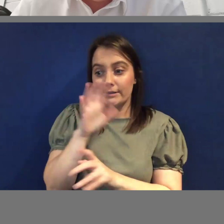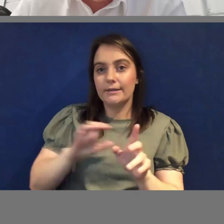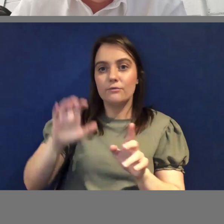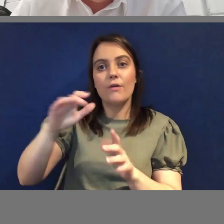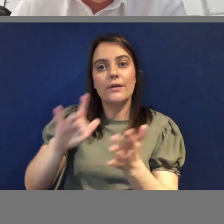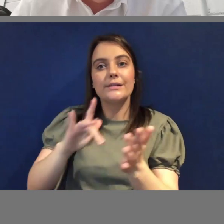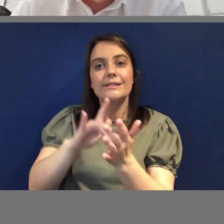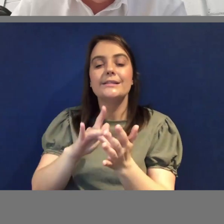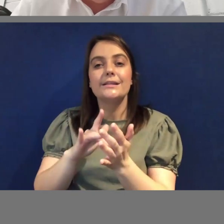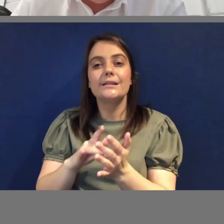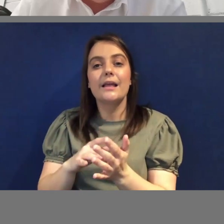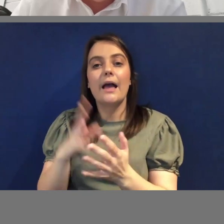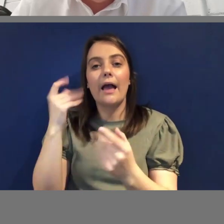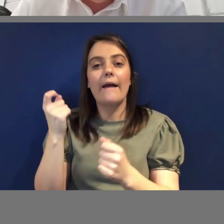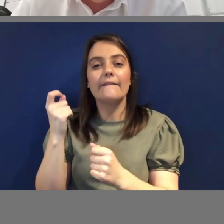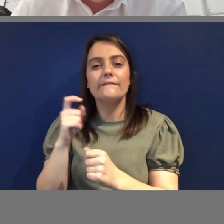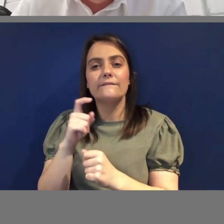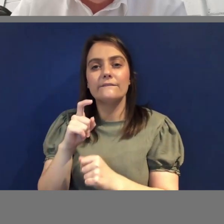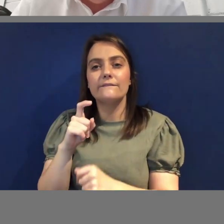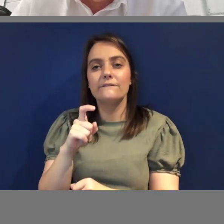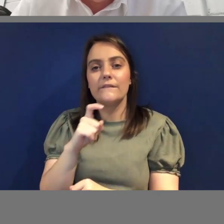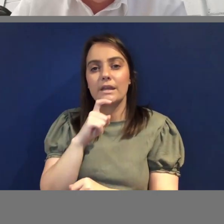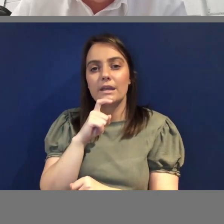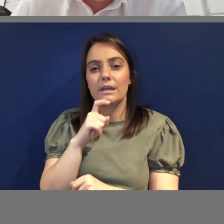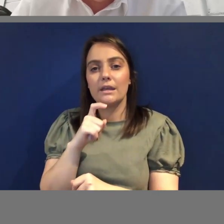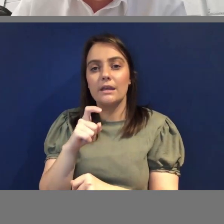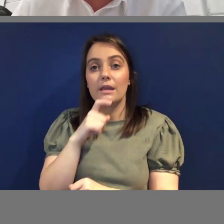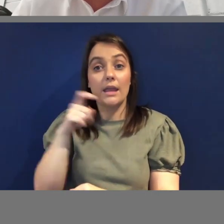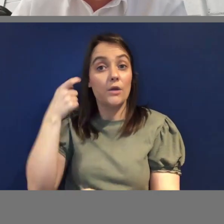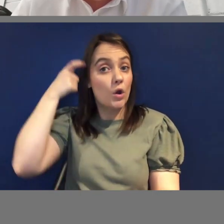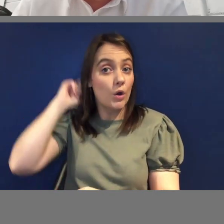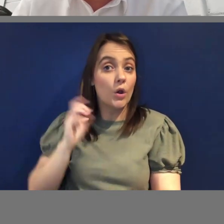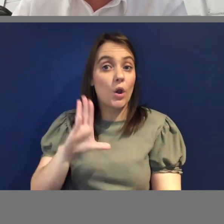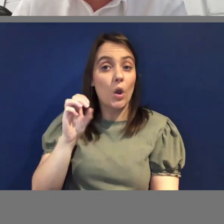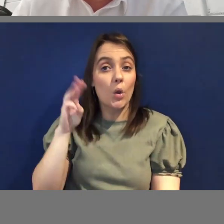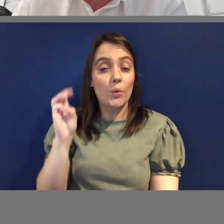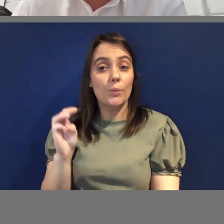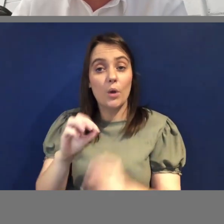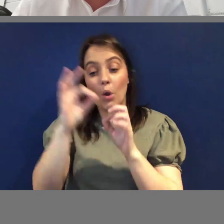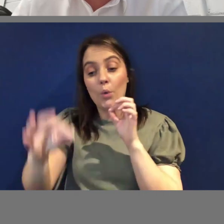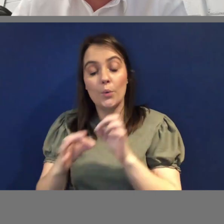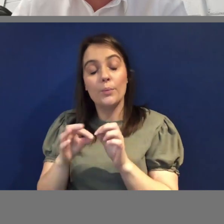with hearing induction Loops or hearing induction couplers but also they visually contrast from the